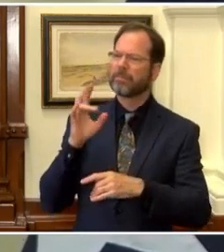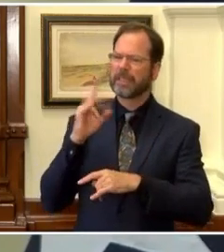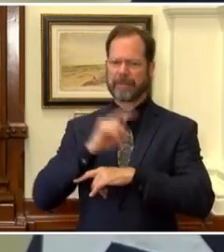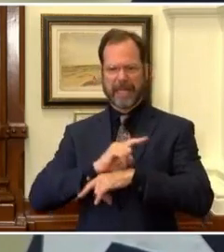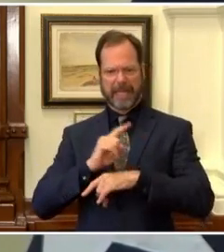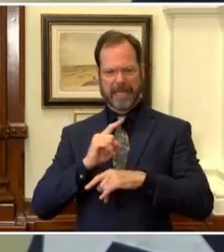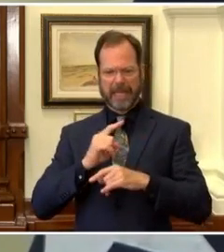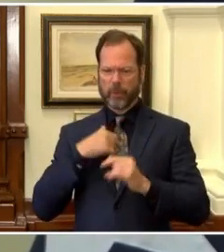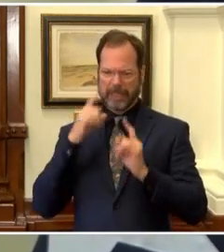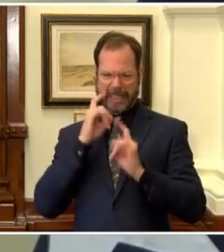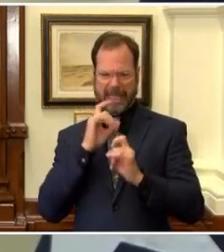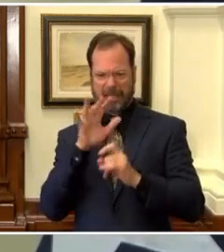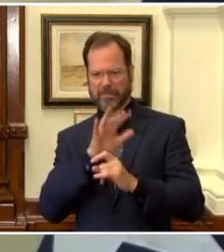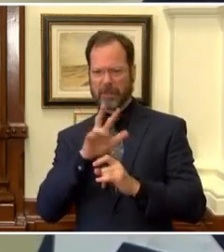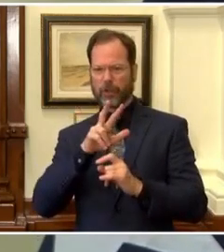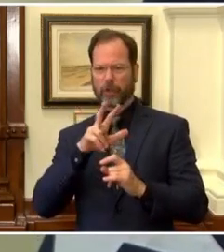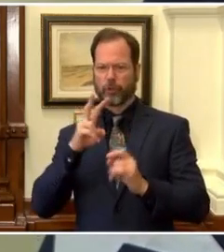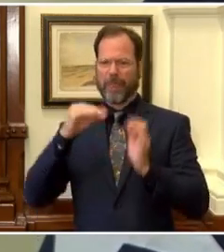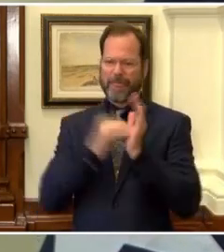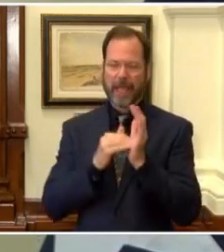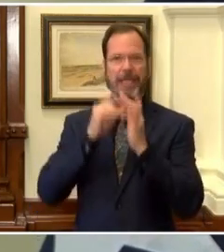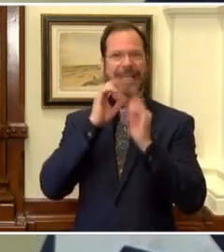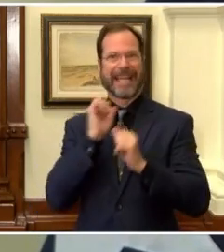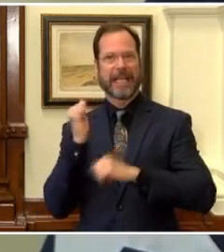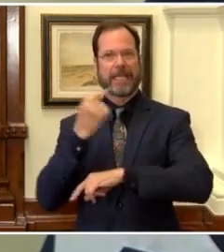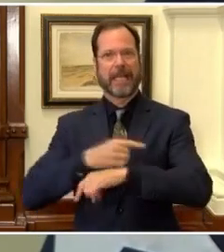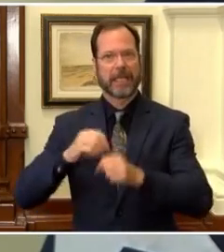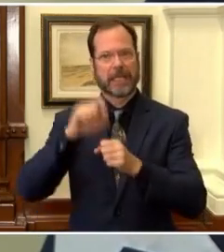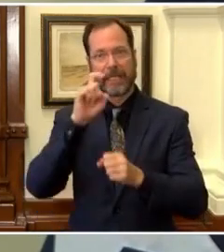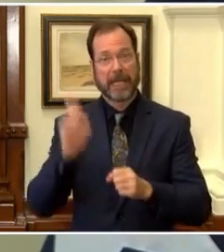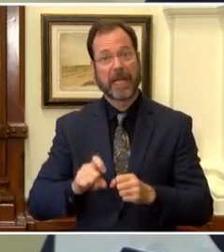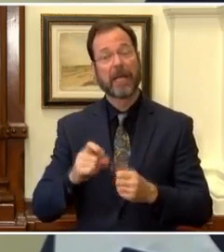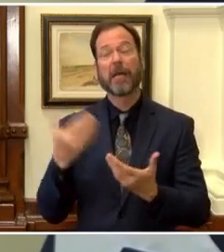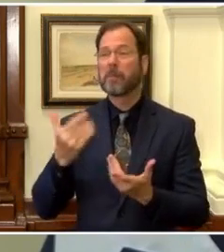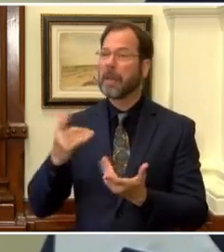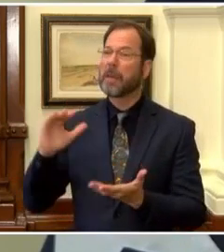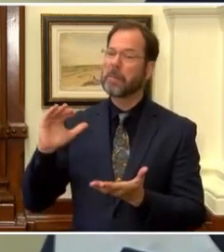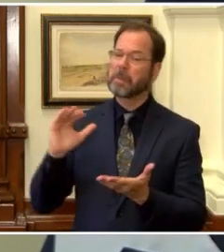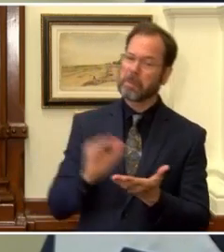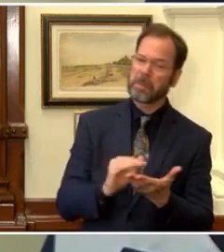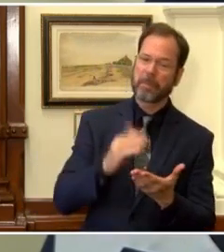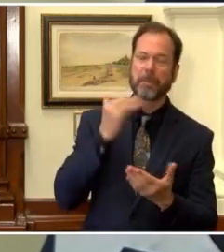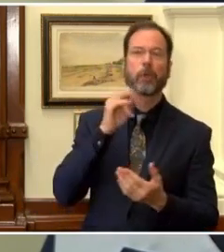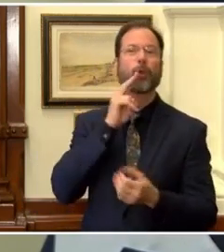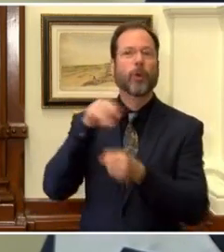HAVE HEARD ME SAY THAT. THE SECOND IS TESTING.